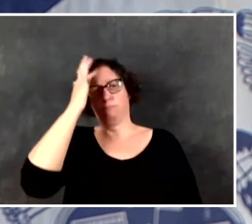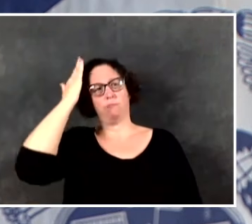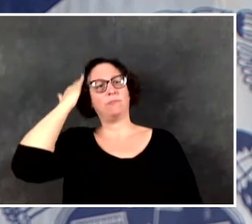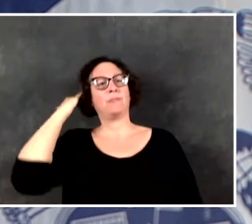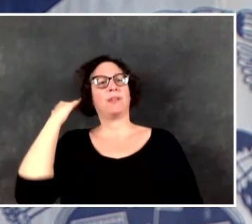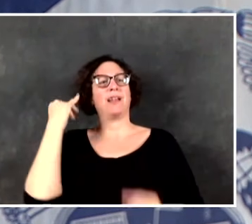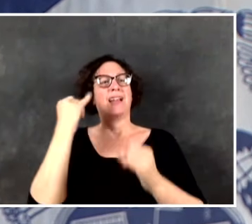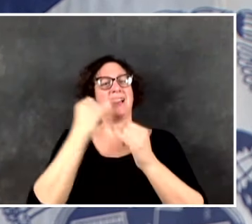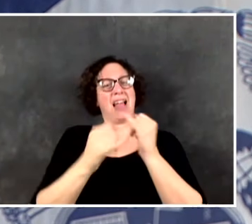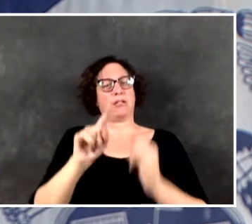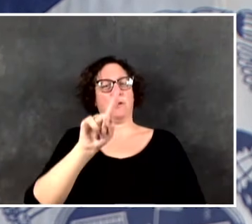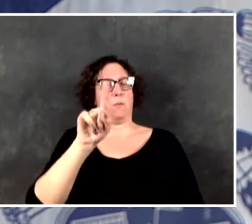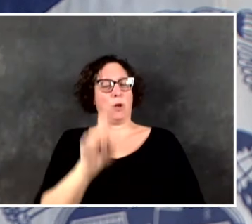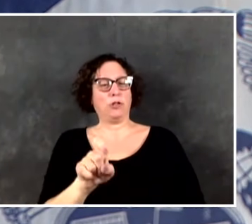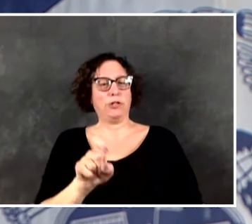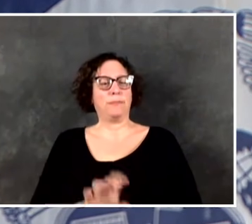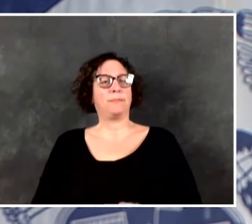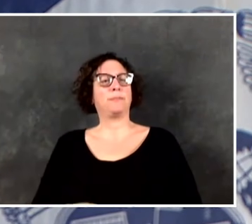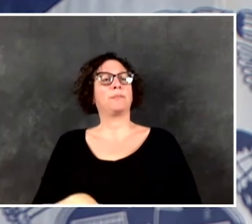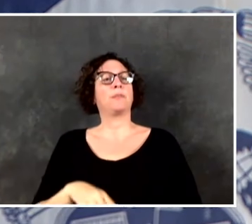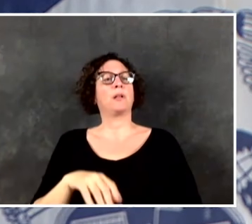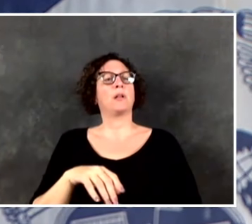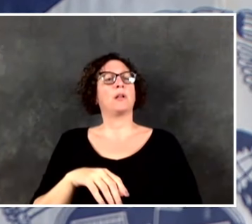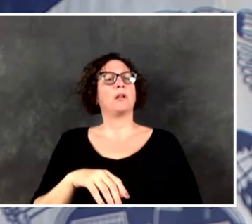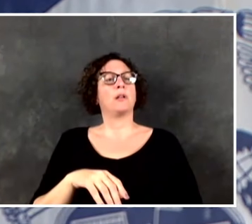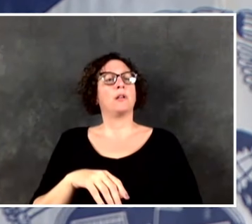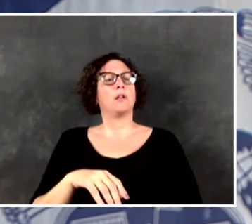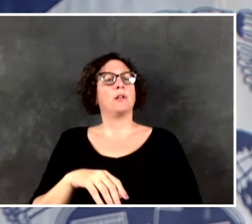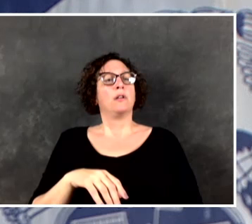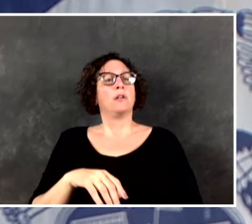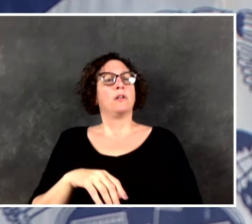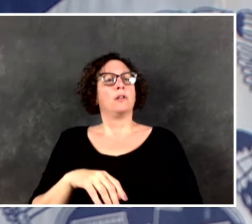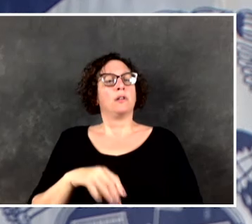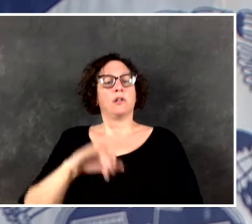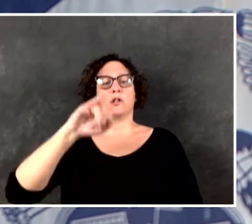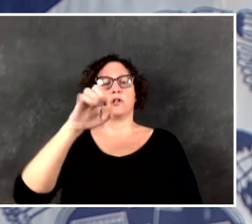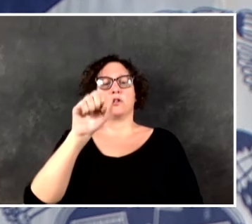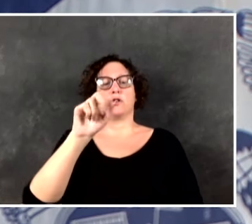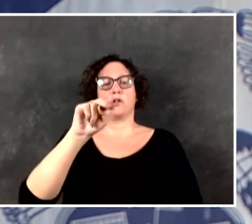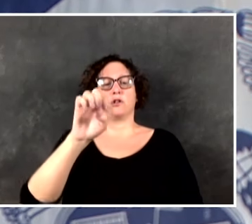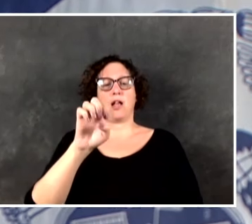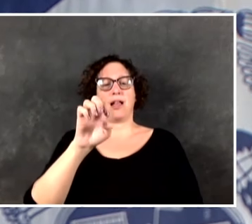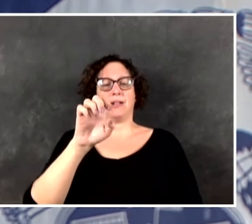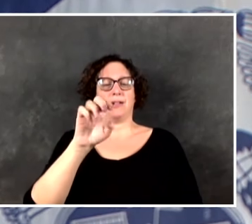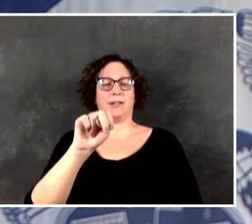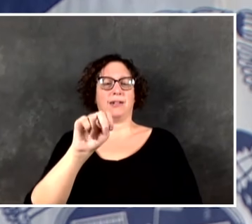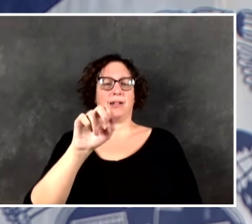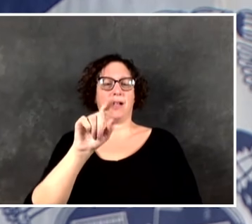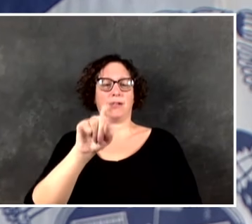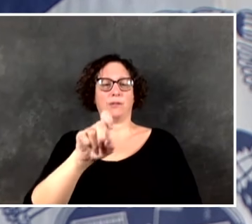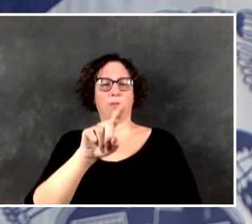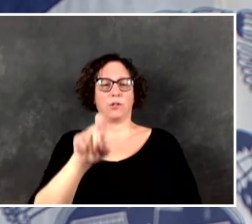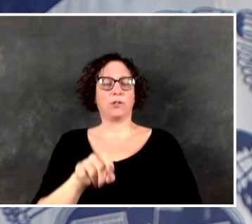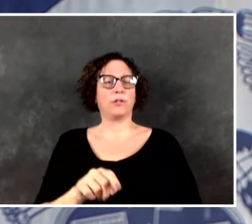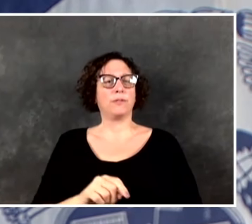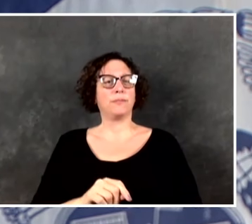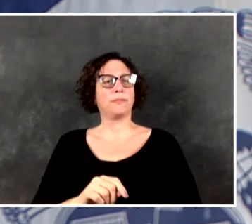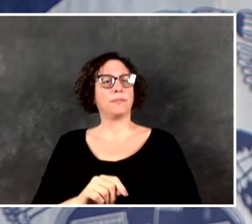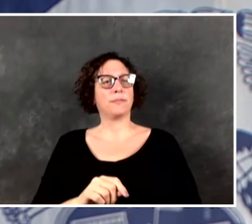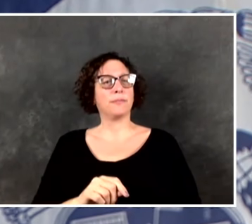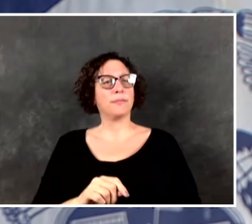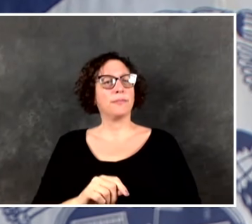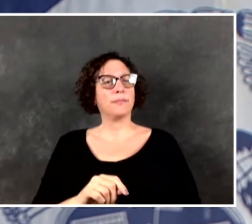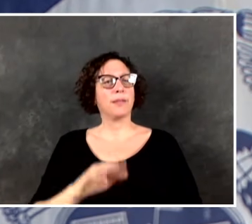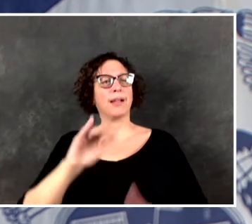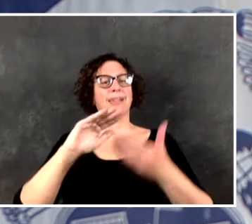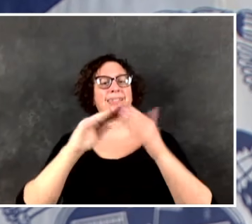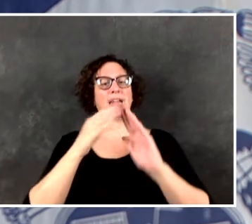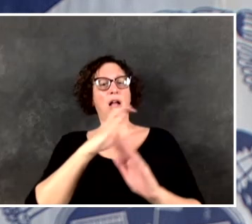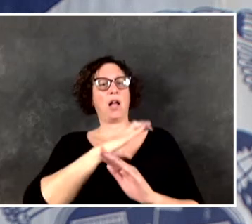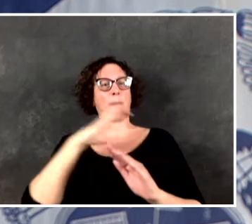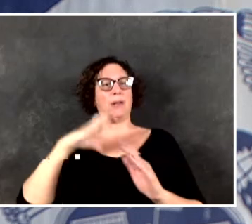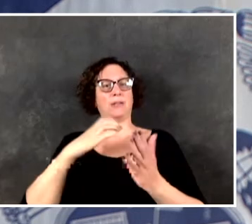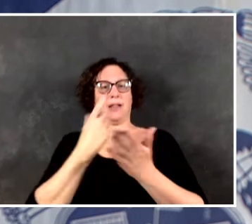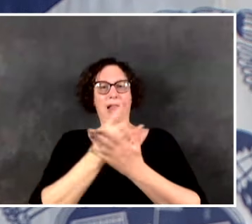FOR TODAY.